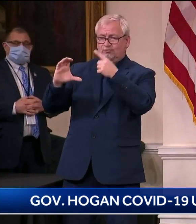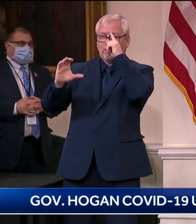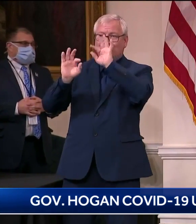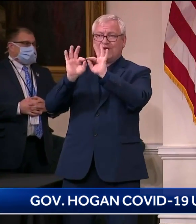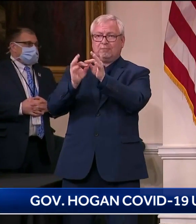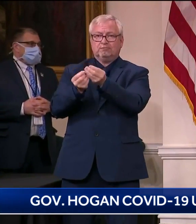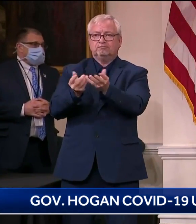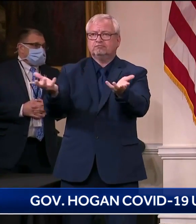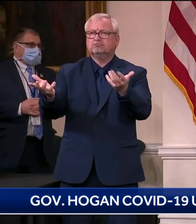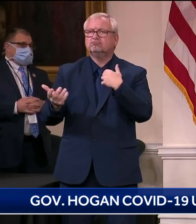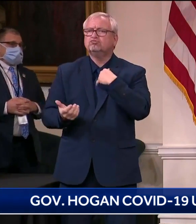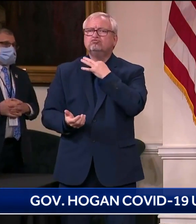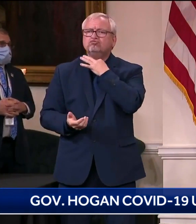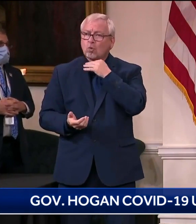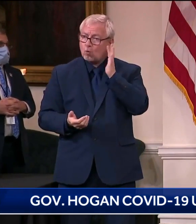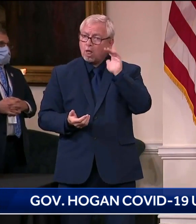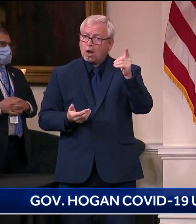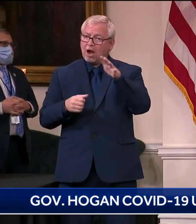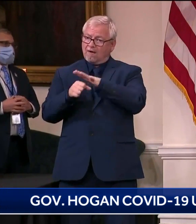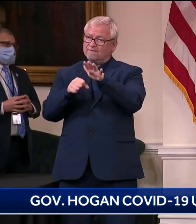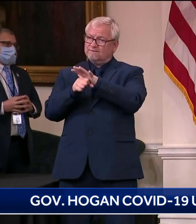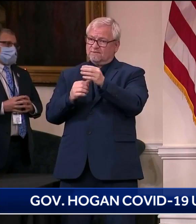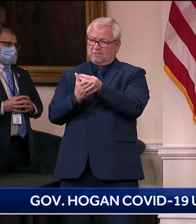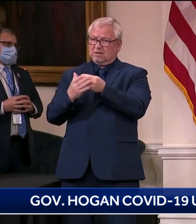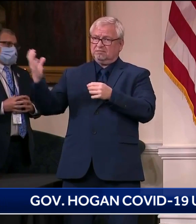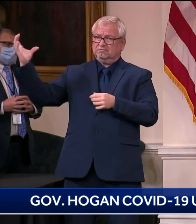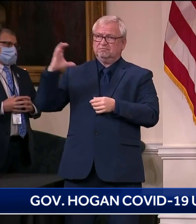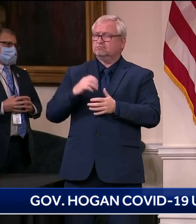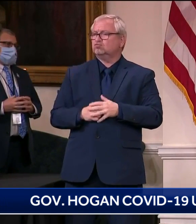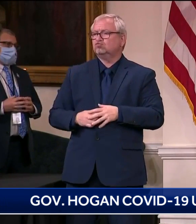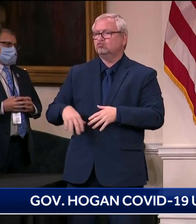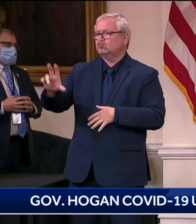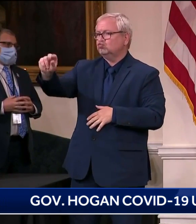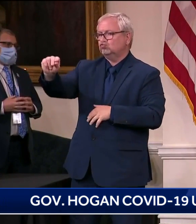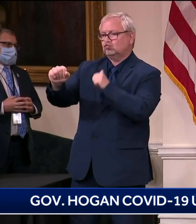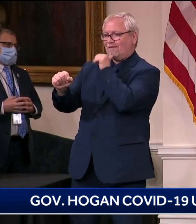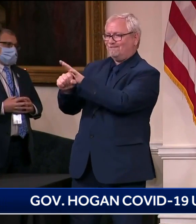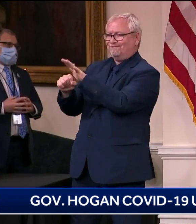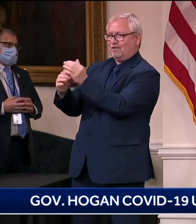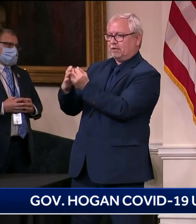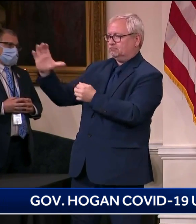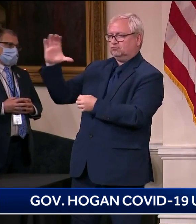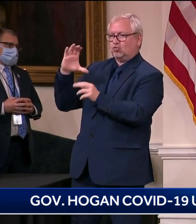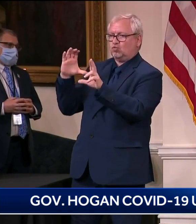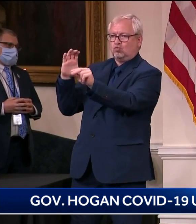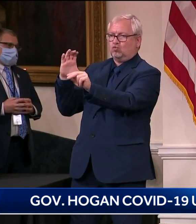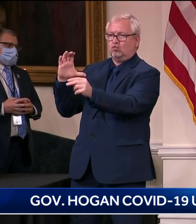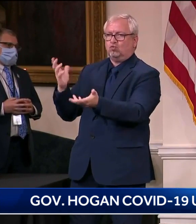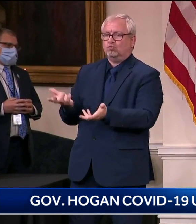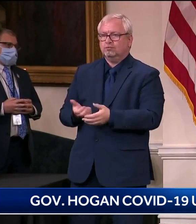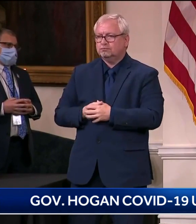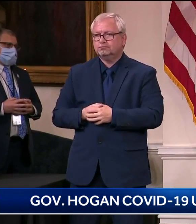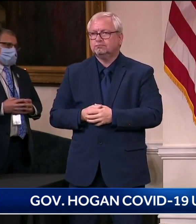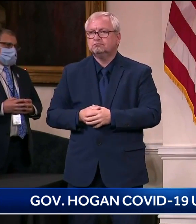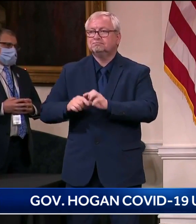[INDISCERNIBLE] GOV. HOGAN: IT’S NOT ENOUGH.